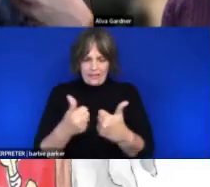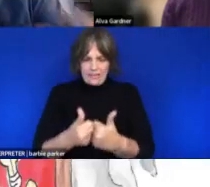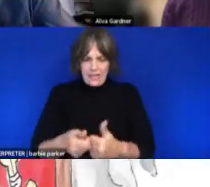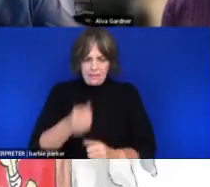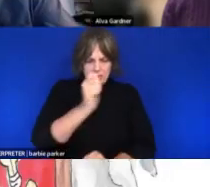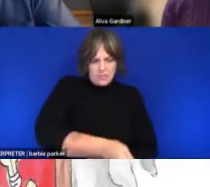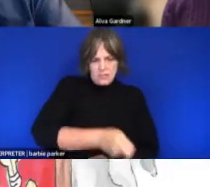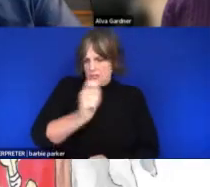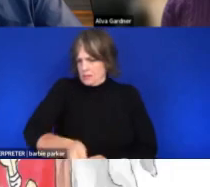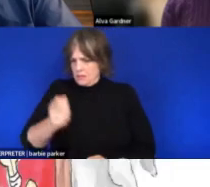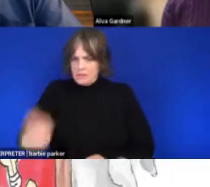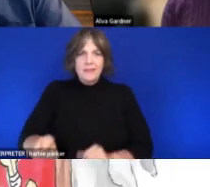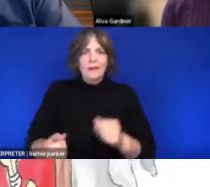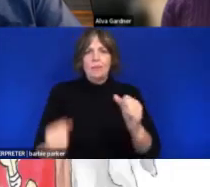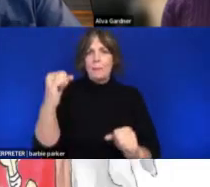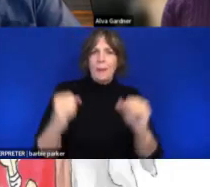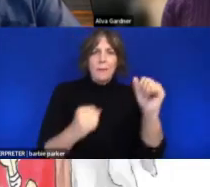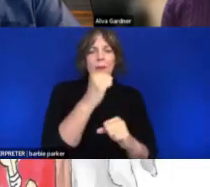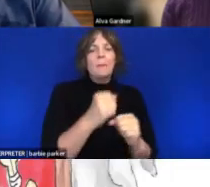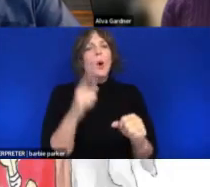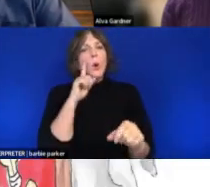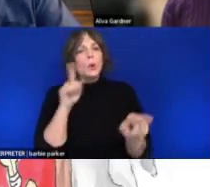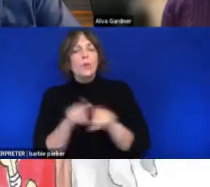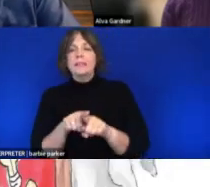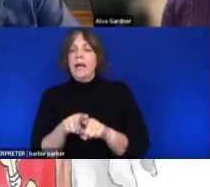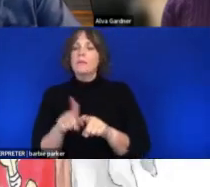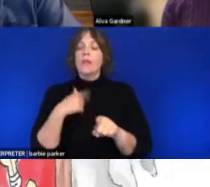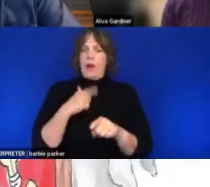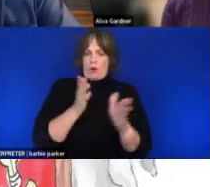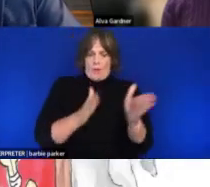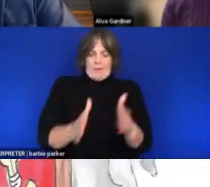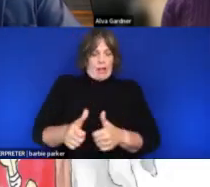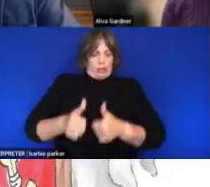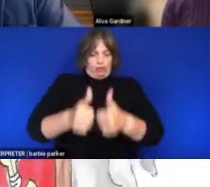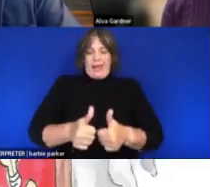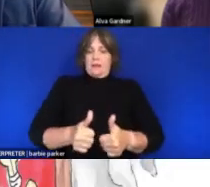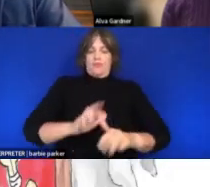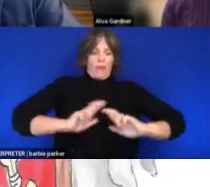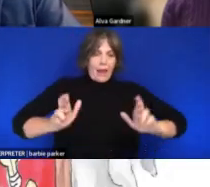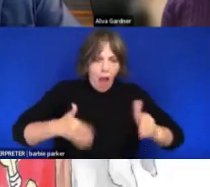to implement it, a mole pops up. We got funding issues, so we bash that funding mole over the